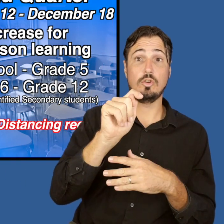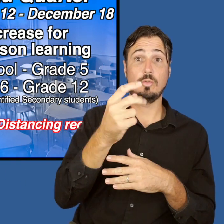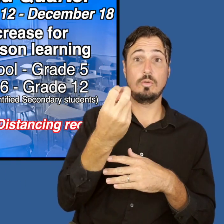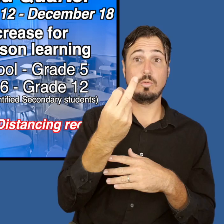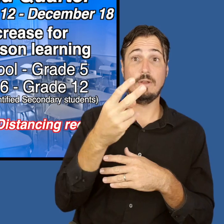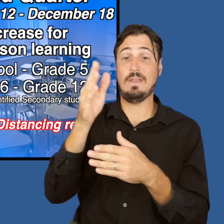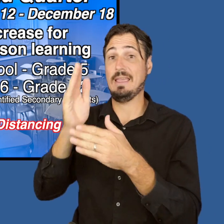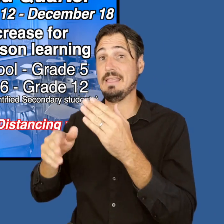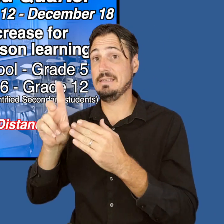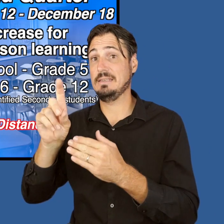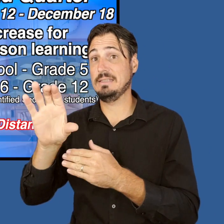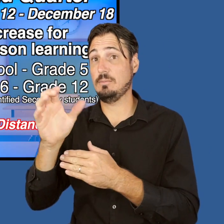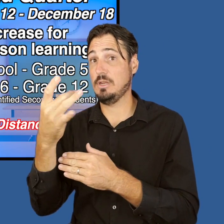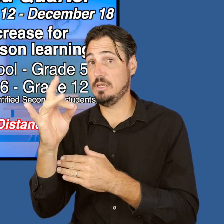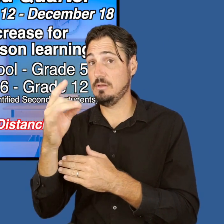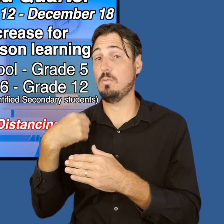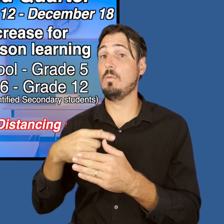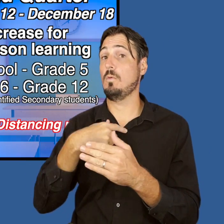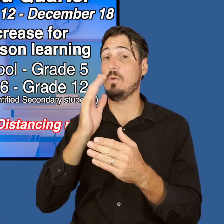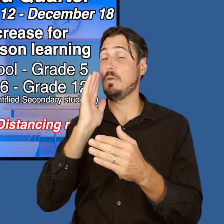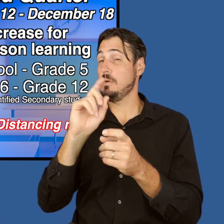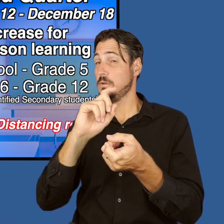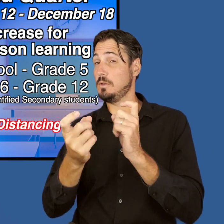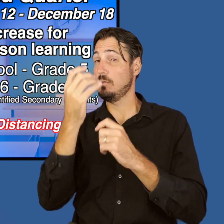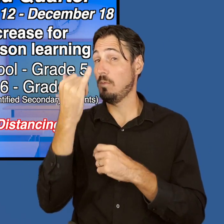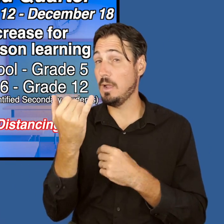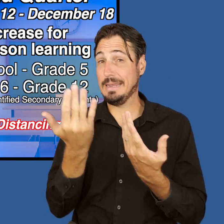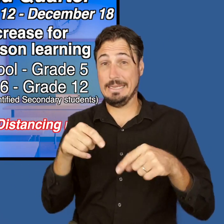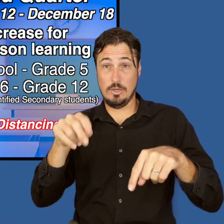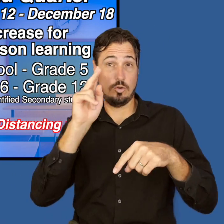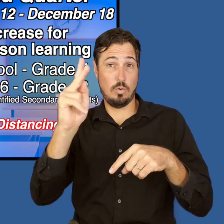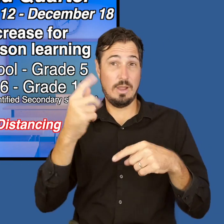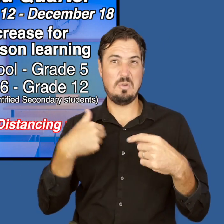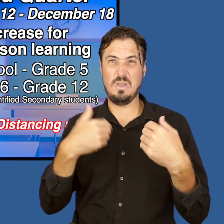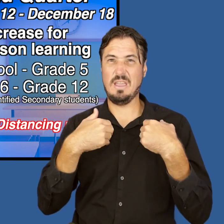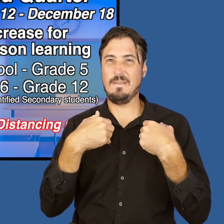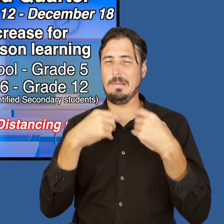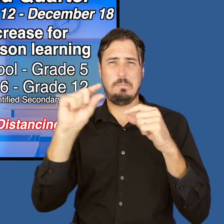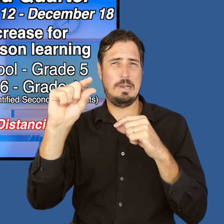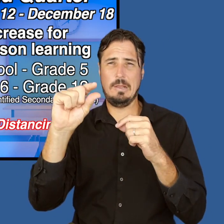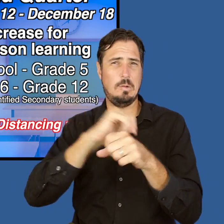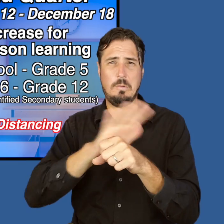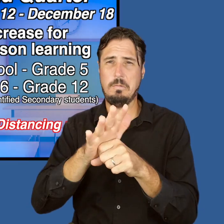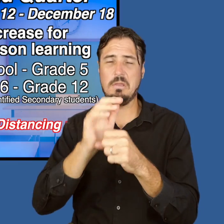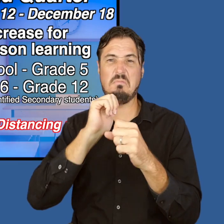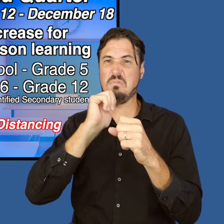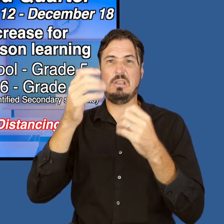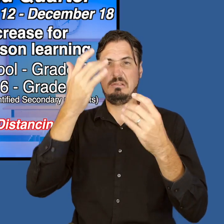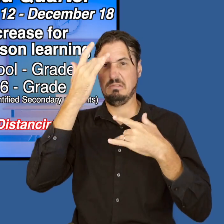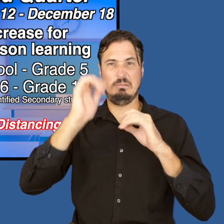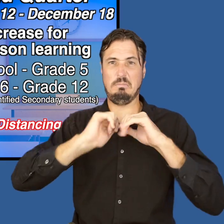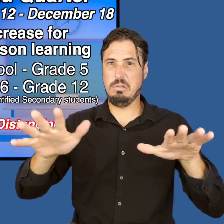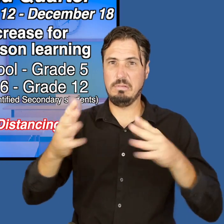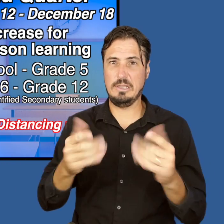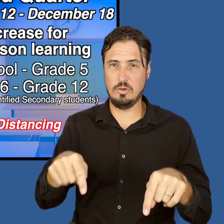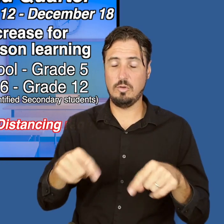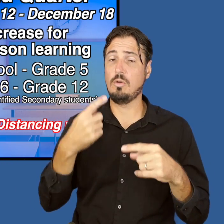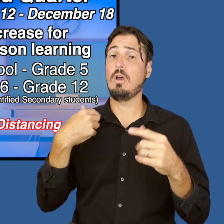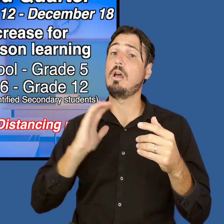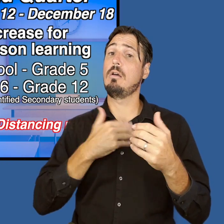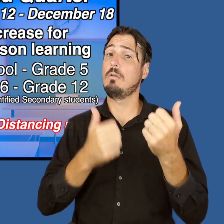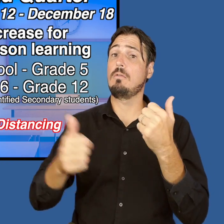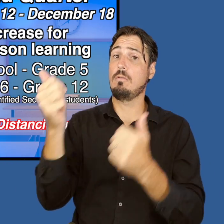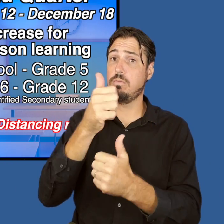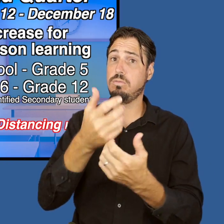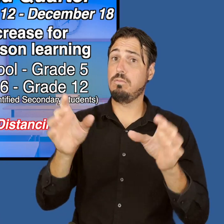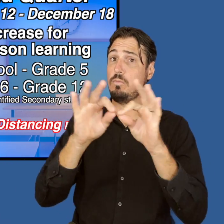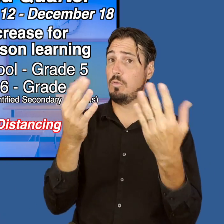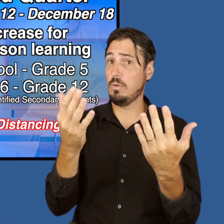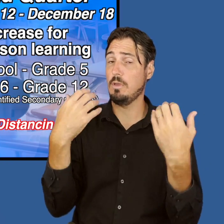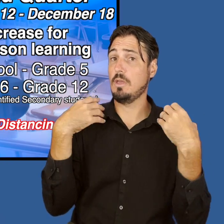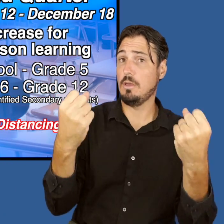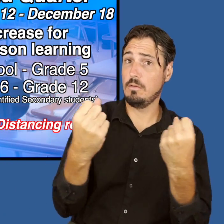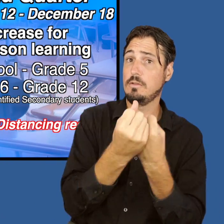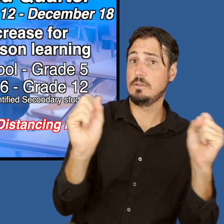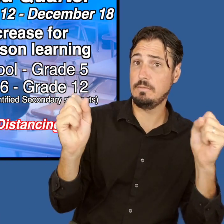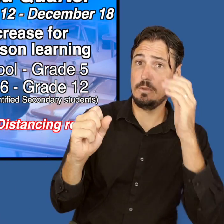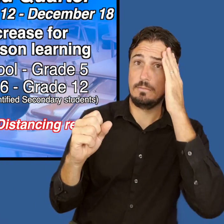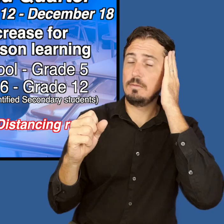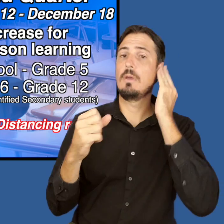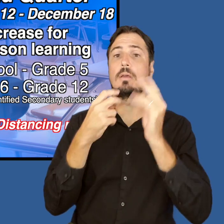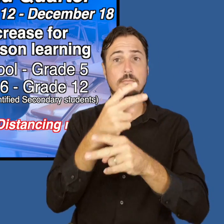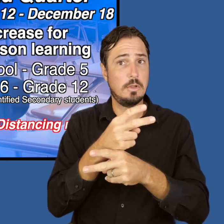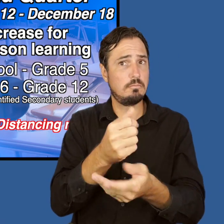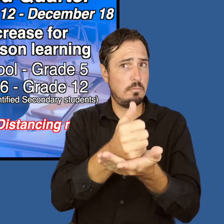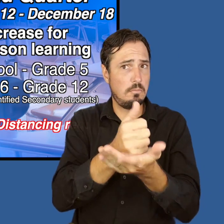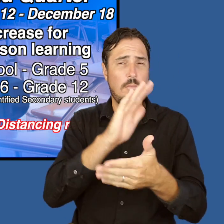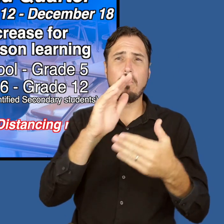We are making these changes due to the low COVID-19 case count and infection rate for our island. Our priorities remain on health and safety, reaching the most vulnerable students, and